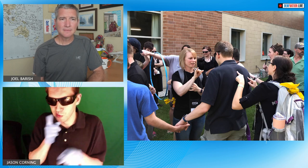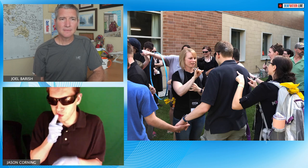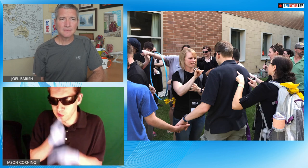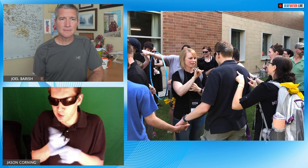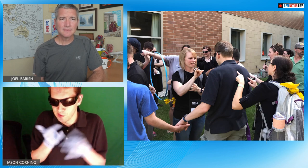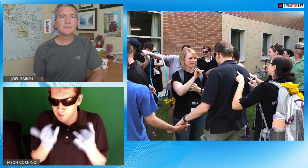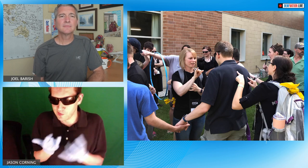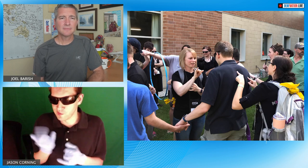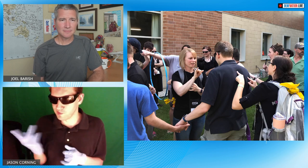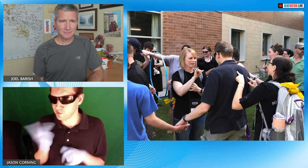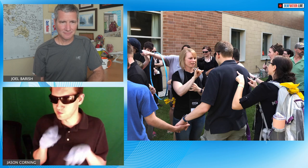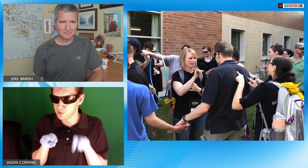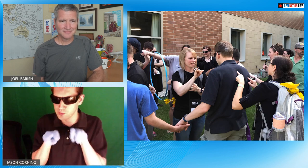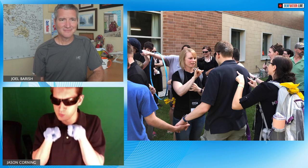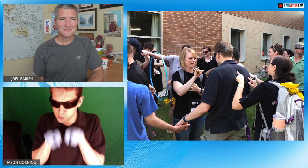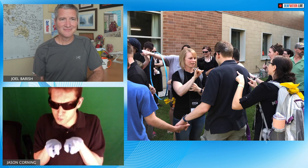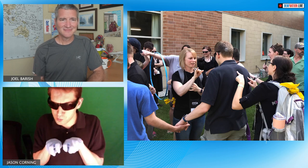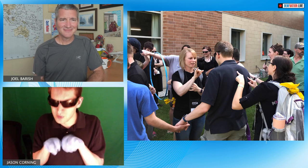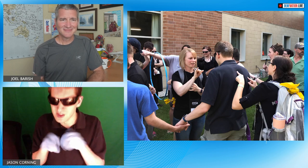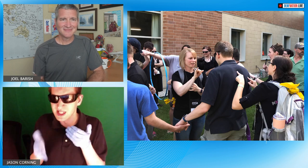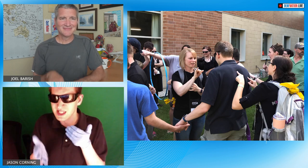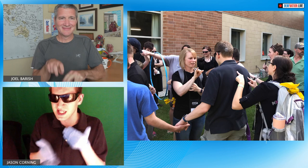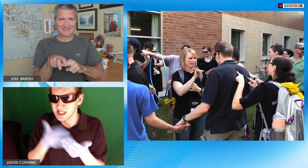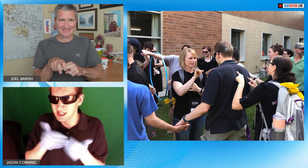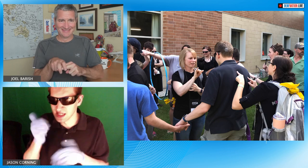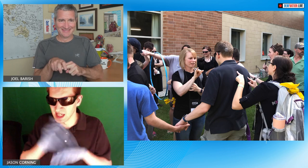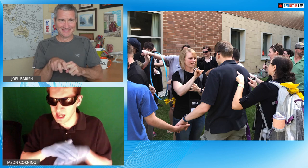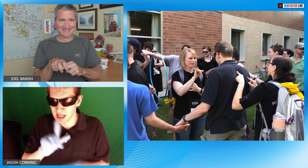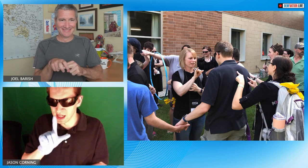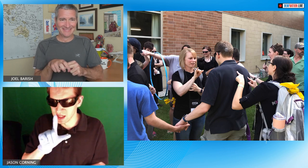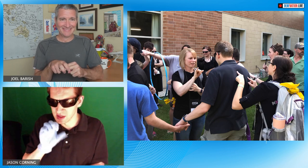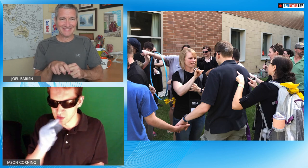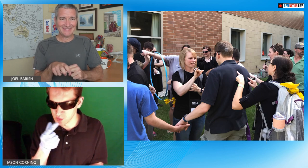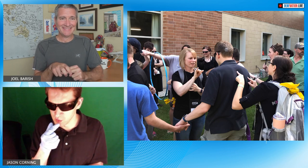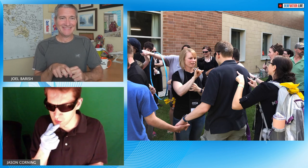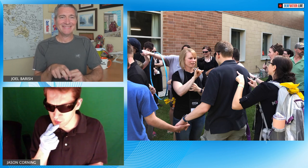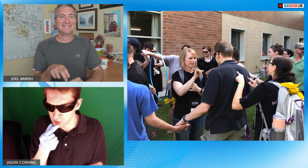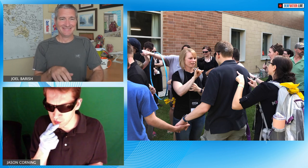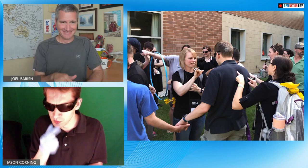Right now we are sitting side by side It is easier on the leg